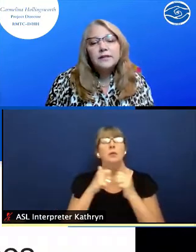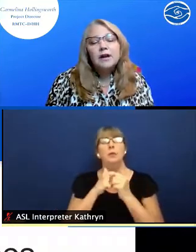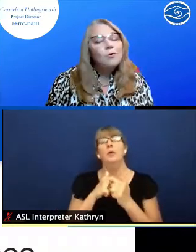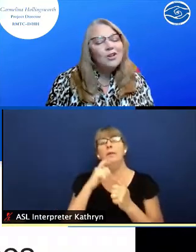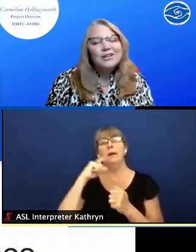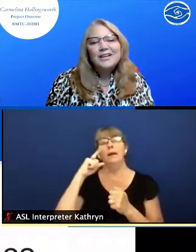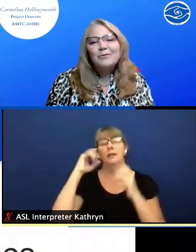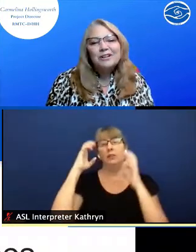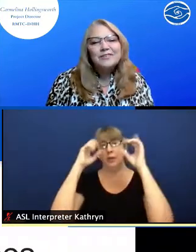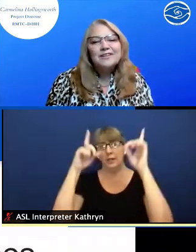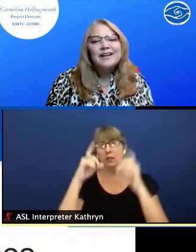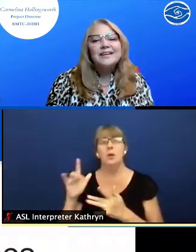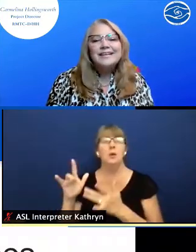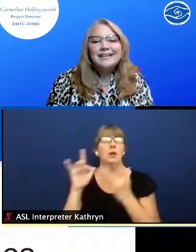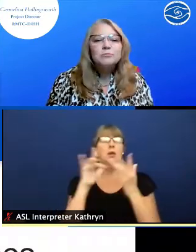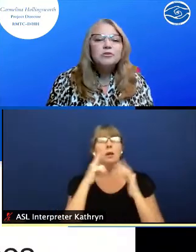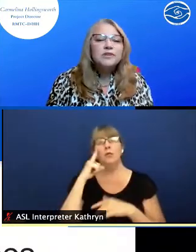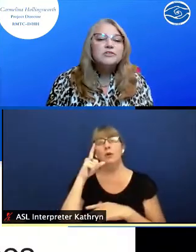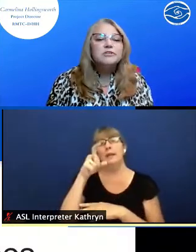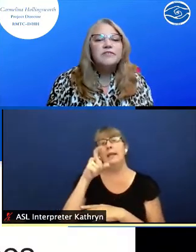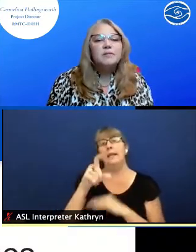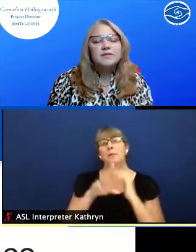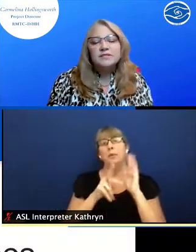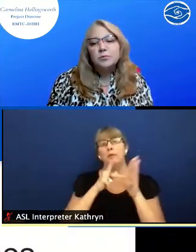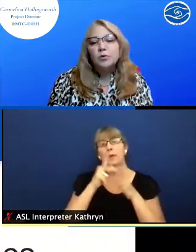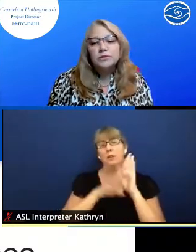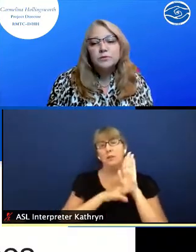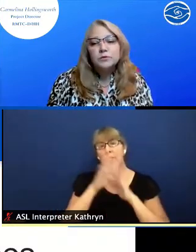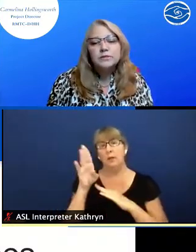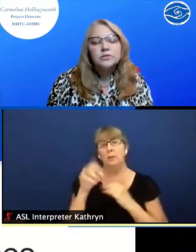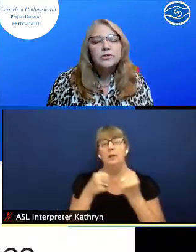high quality relevant and needed professional development and support to school districts.